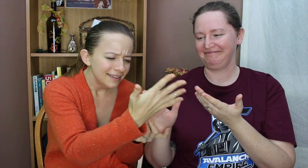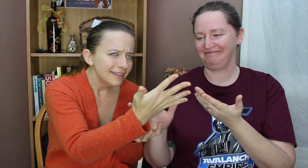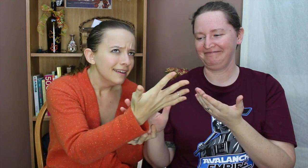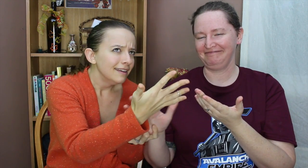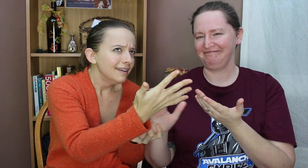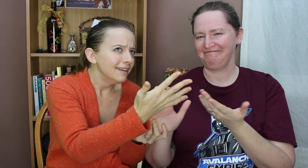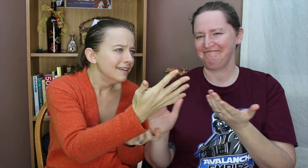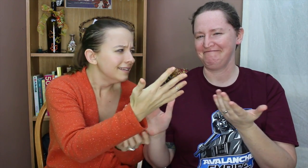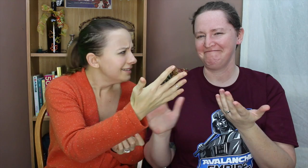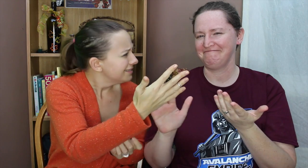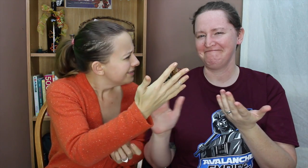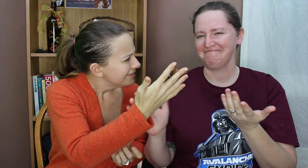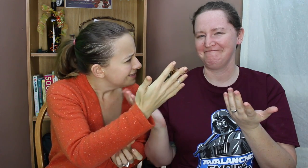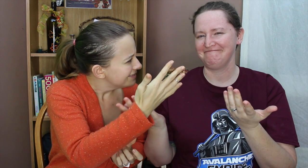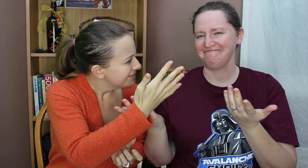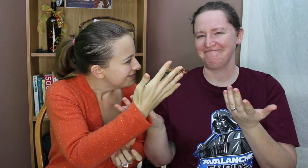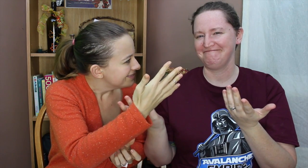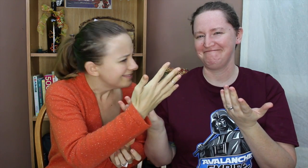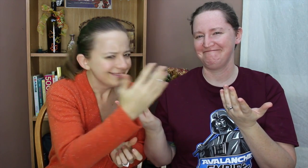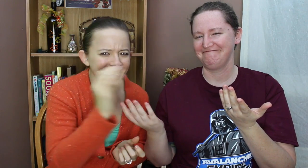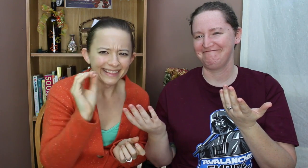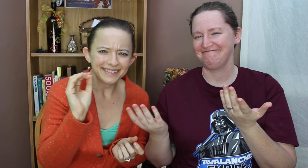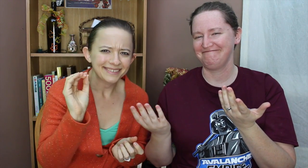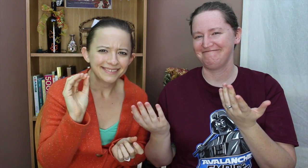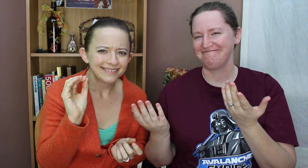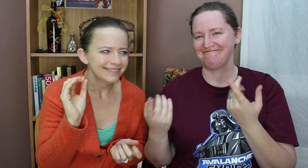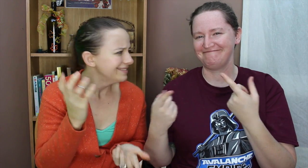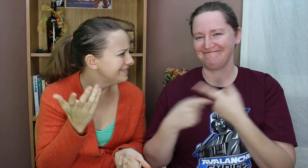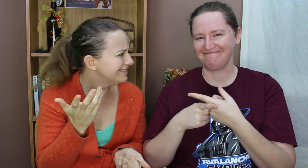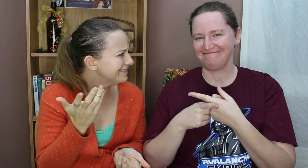see how that's related??? [Jill] Yeah,